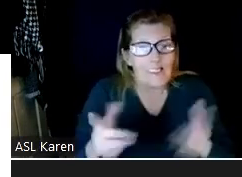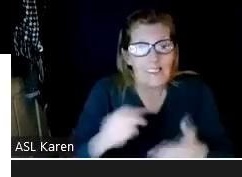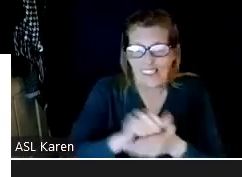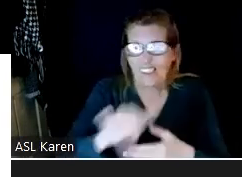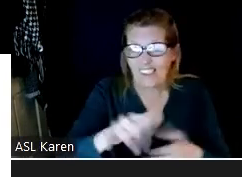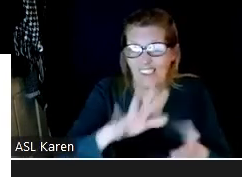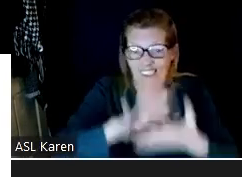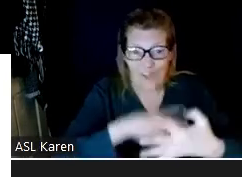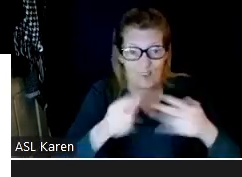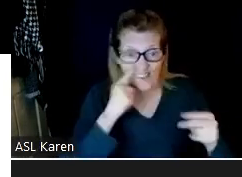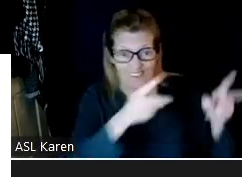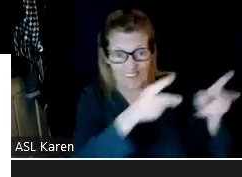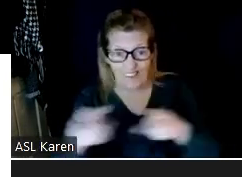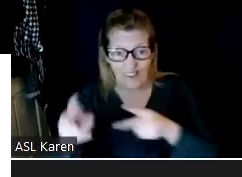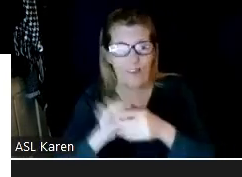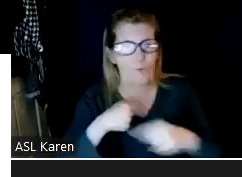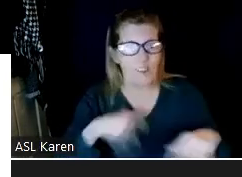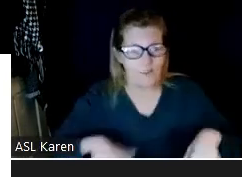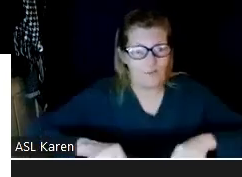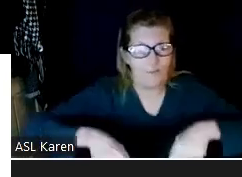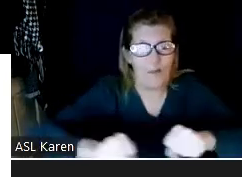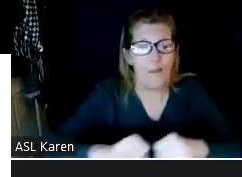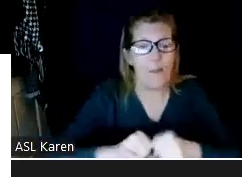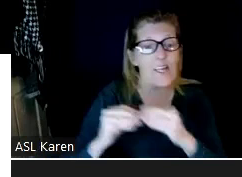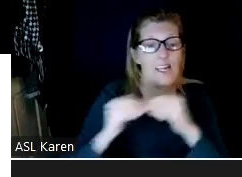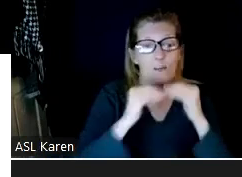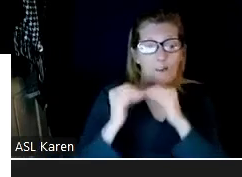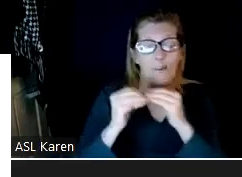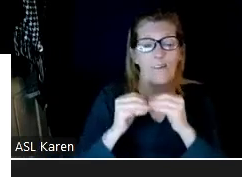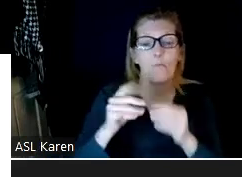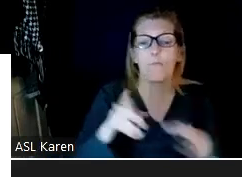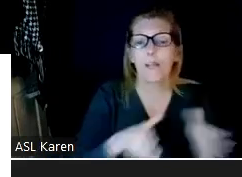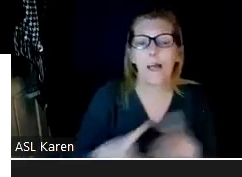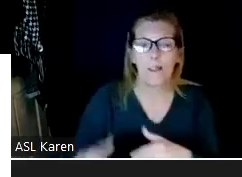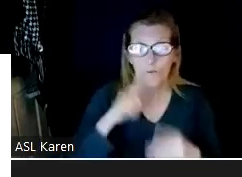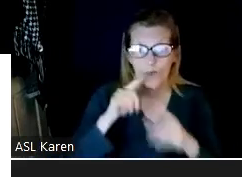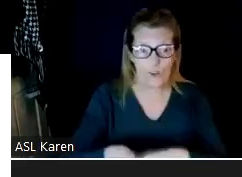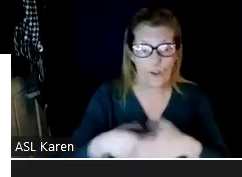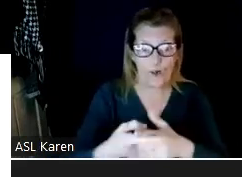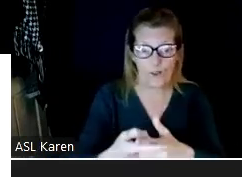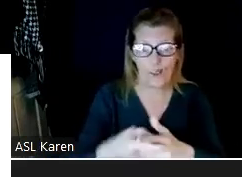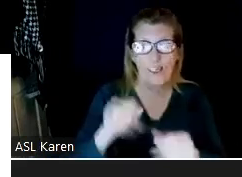some of our major milestones. Those equivalent lands I was just talking about will begin coming in this September.